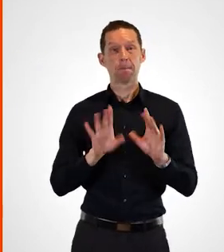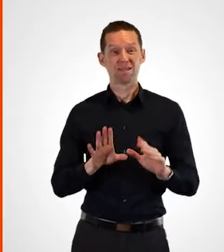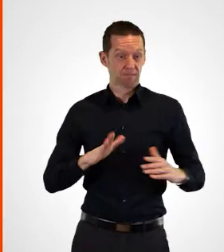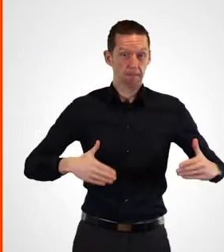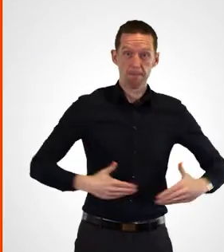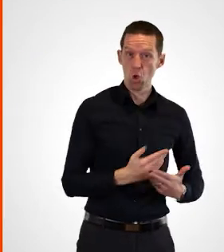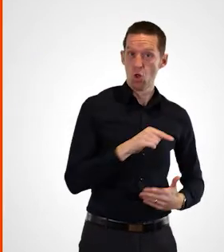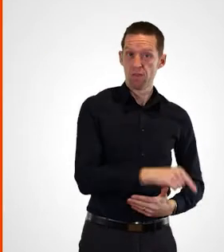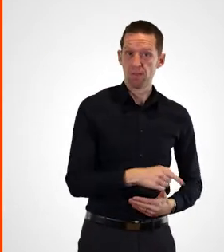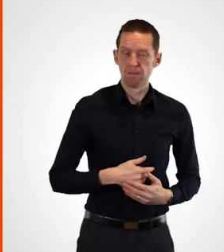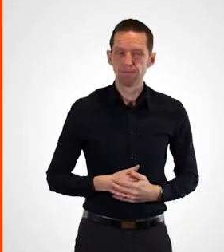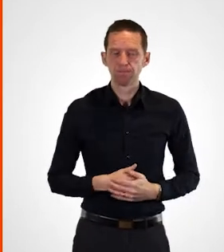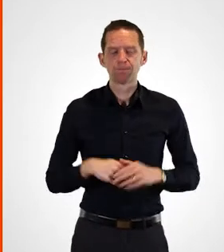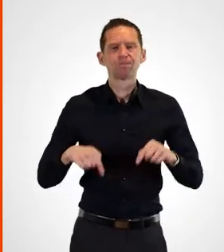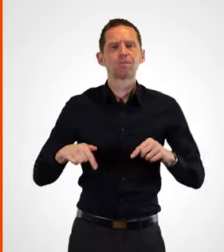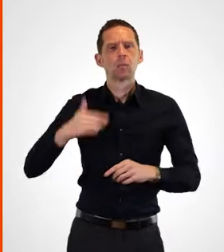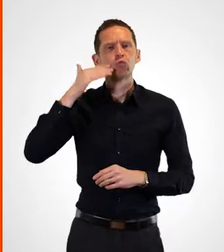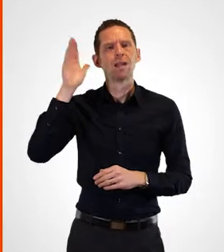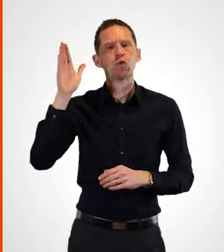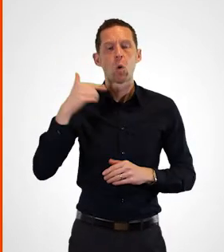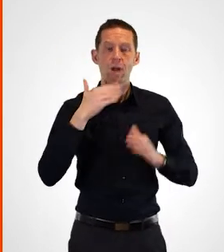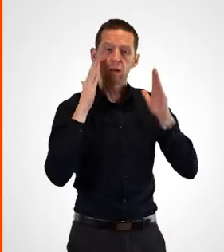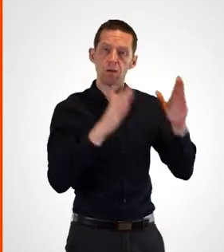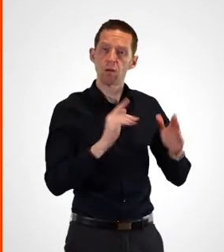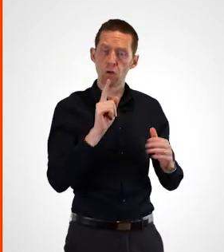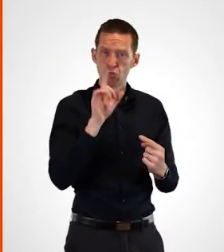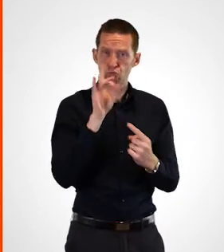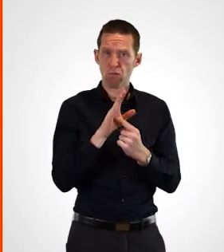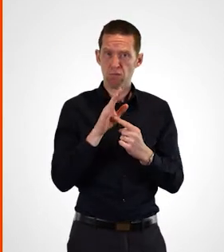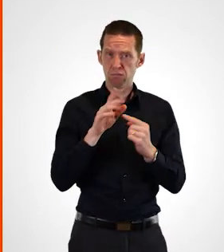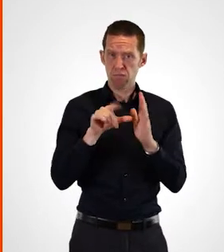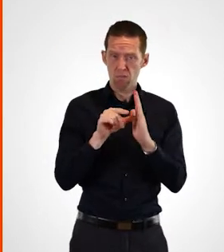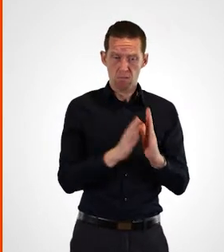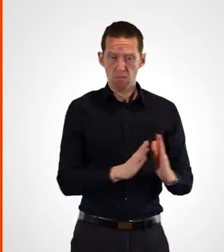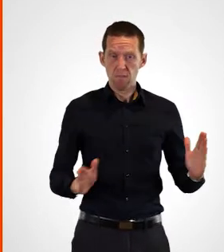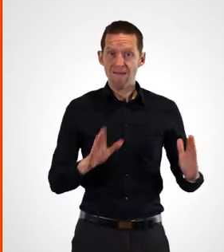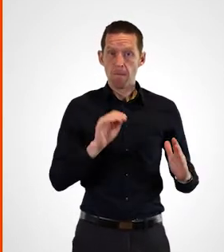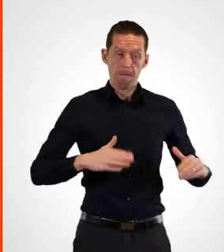In this presentation what we're going to focus on is that critical period from birth to age 3,